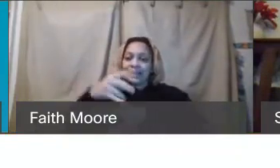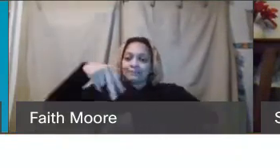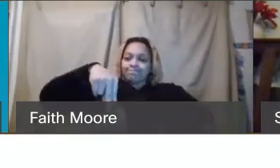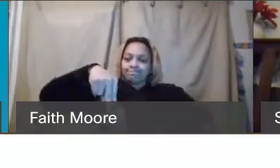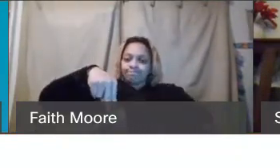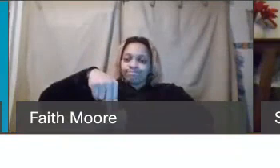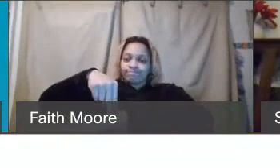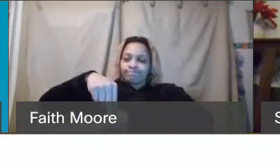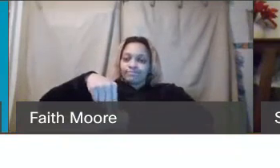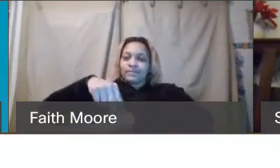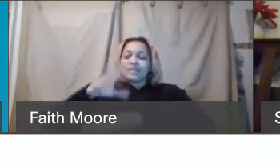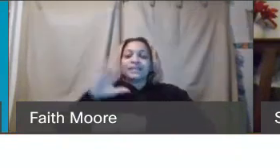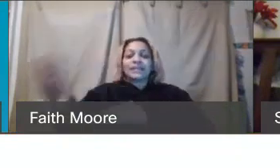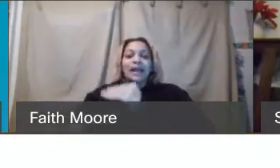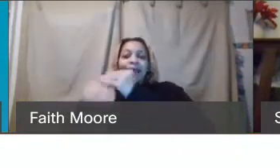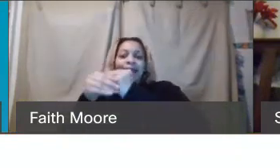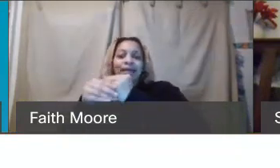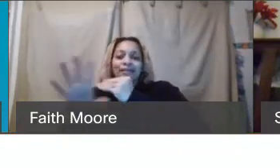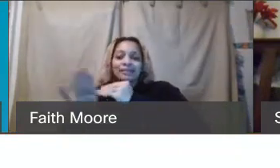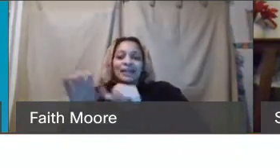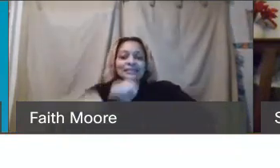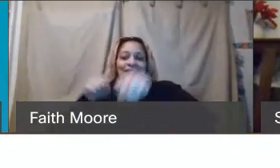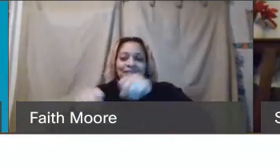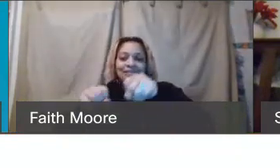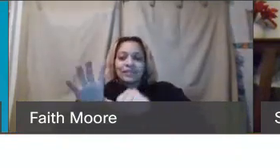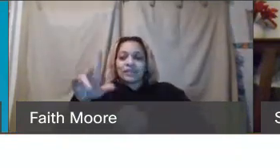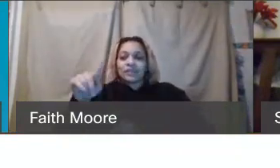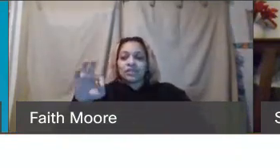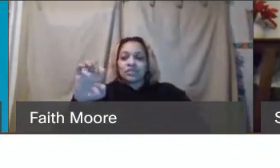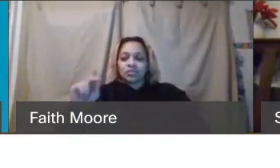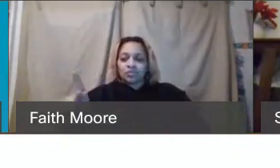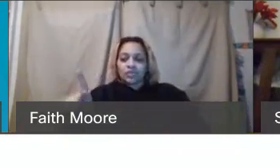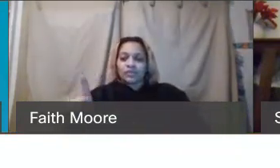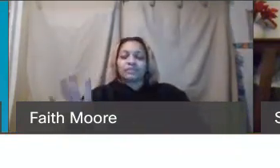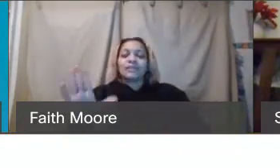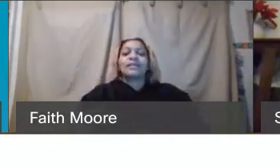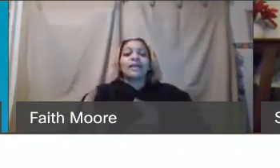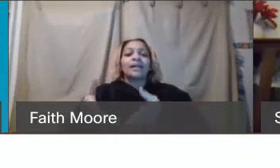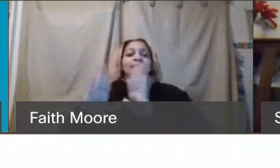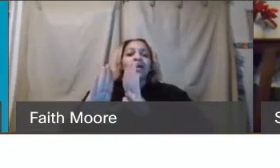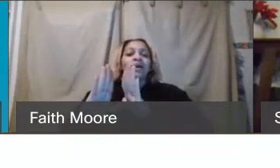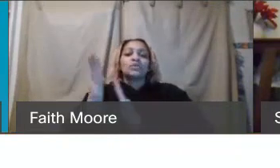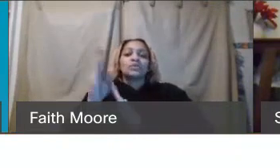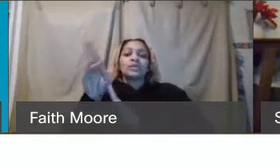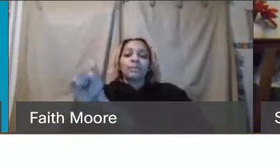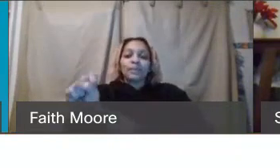A pull out on the street side of 15 for buses so, buses will be able to pull in.